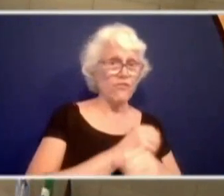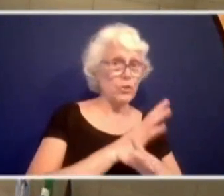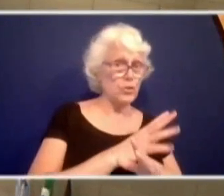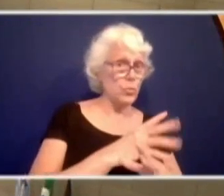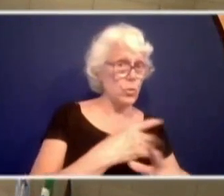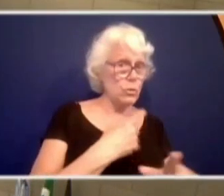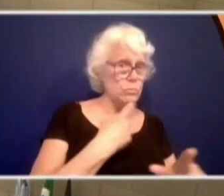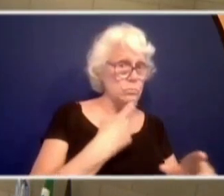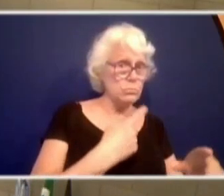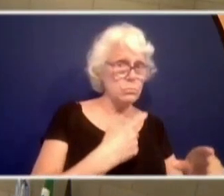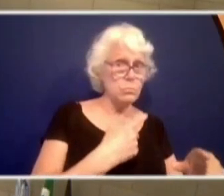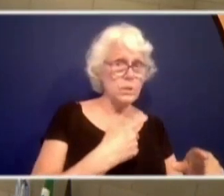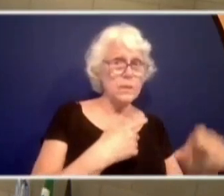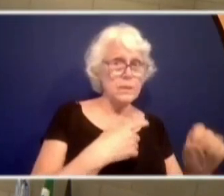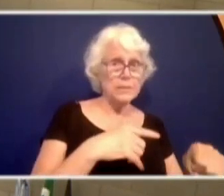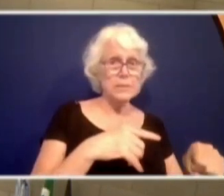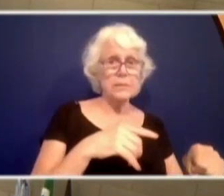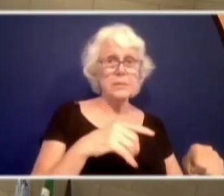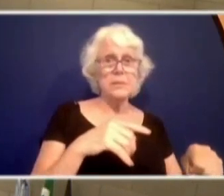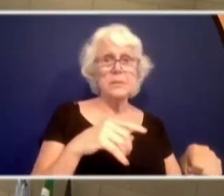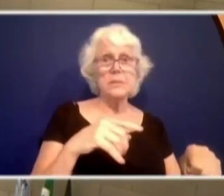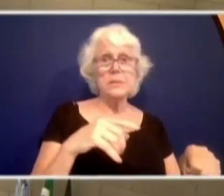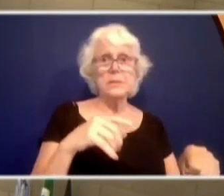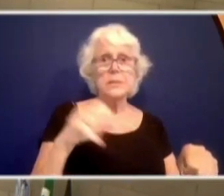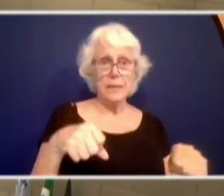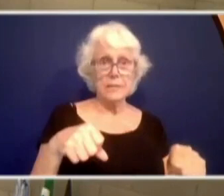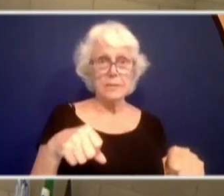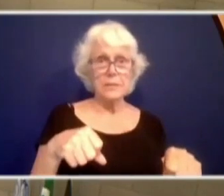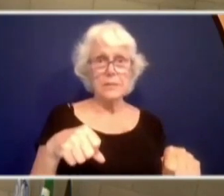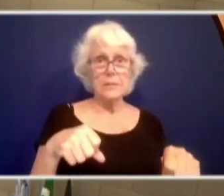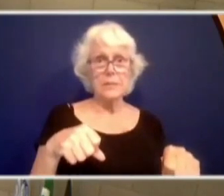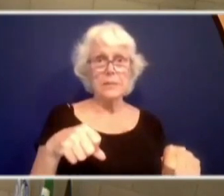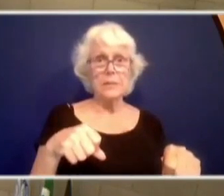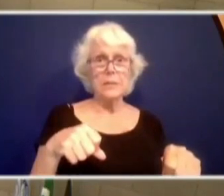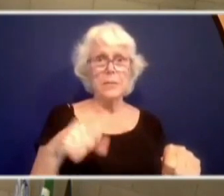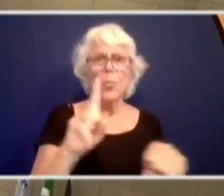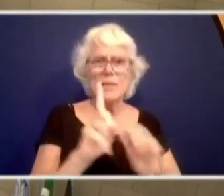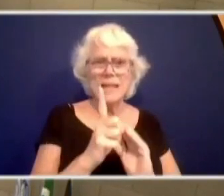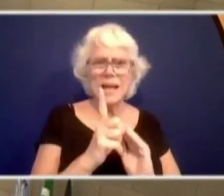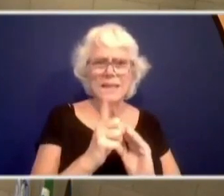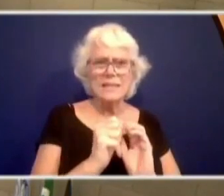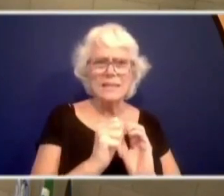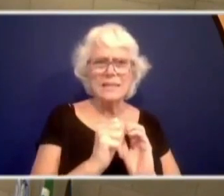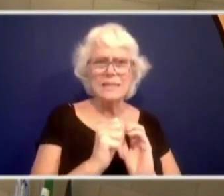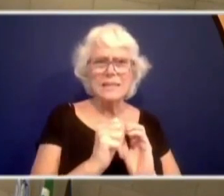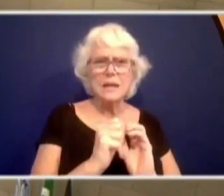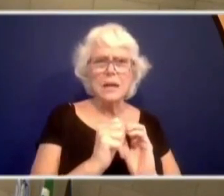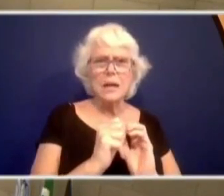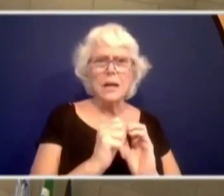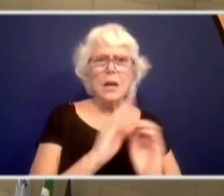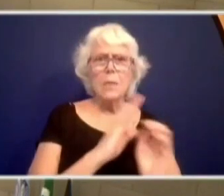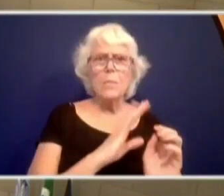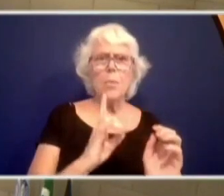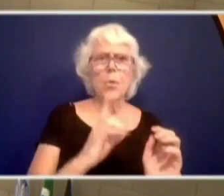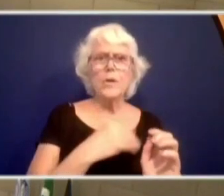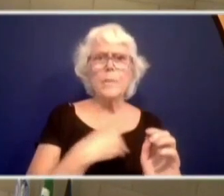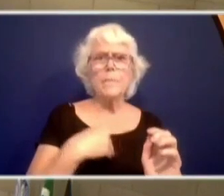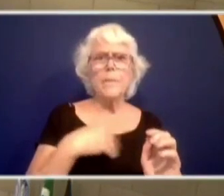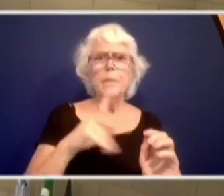Oh, I'm sorry. Yeah, one second. Um, board member Klein would like to speak to your emotion. I jumped ahead.